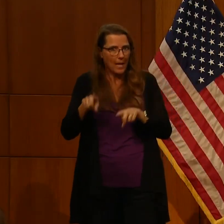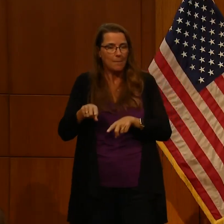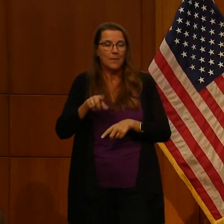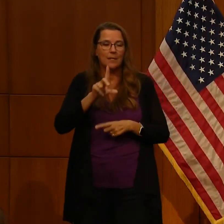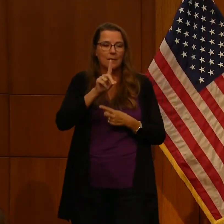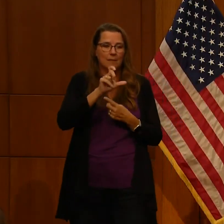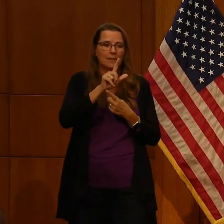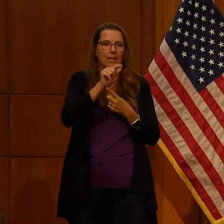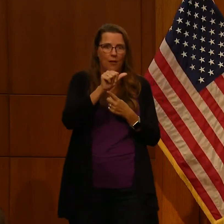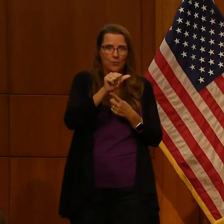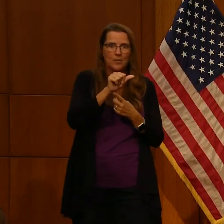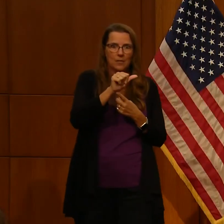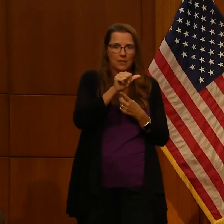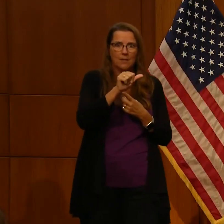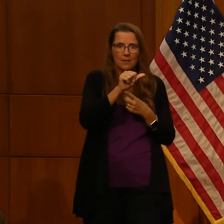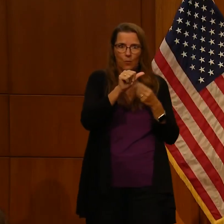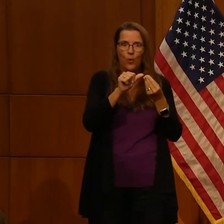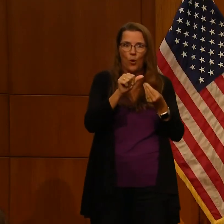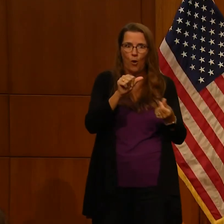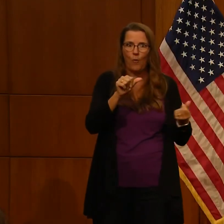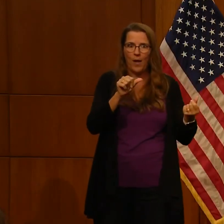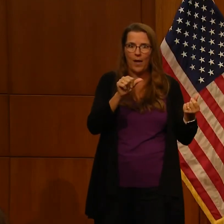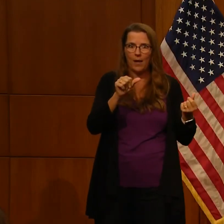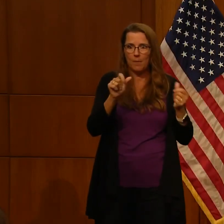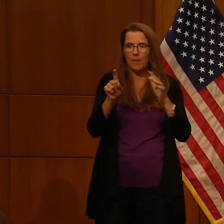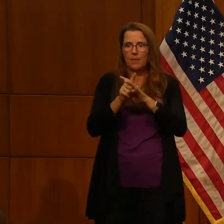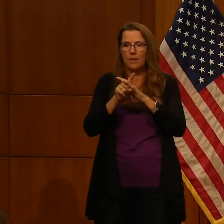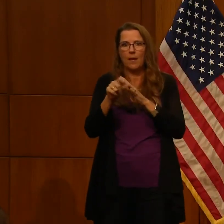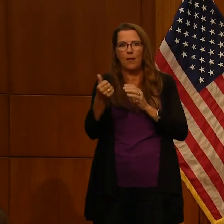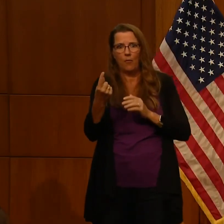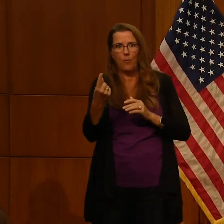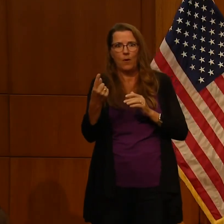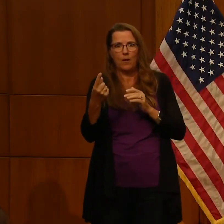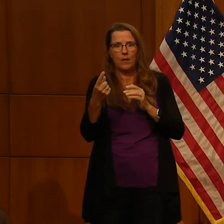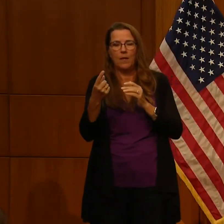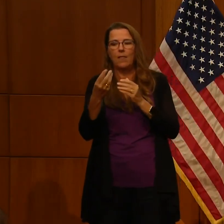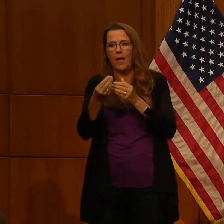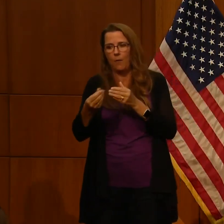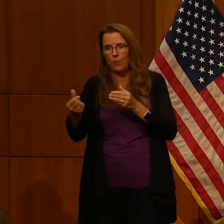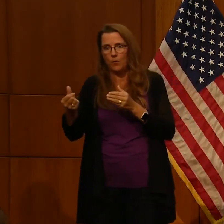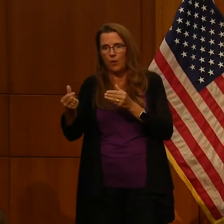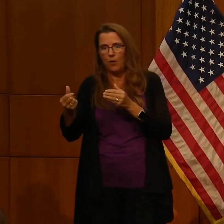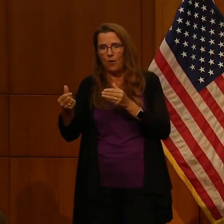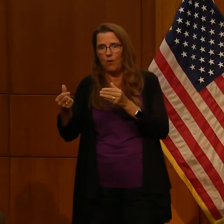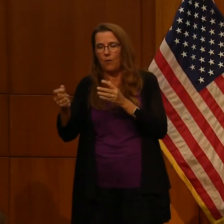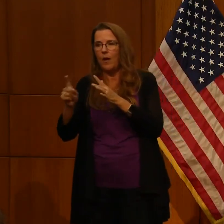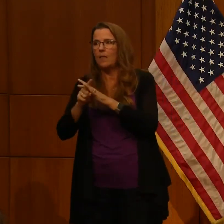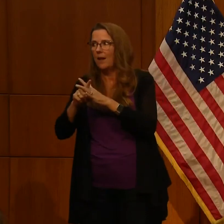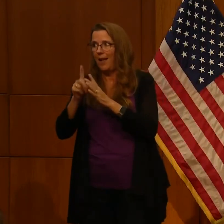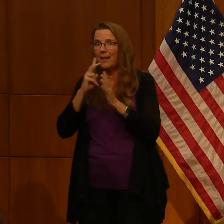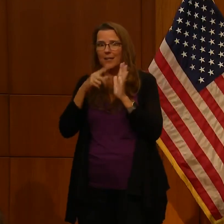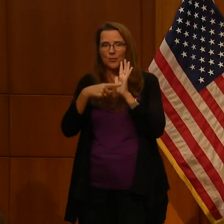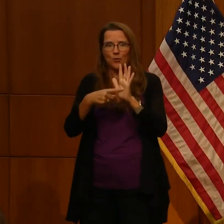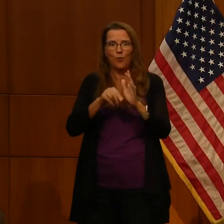WILL HAPPEN. DELTA WILL GO BUT